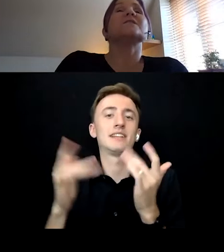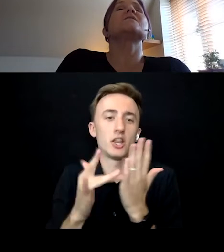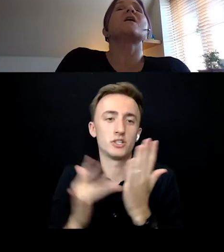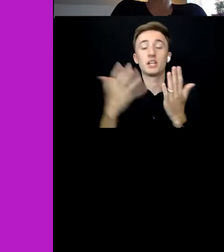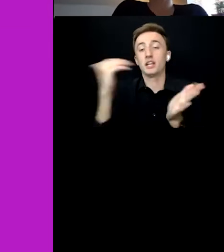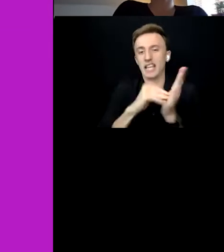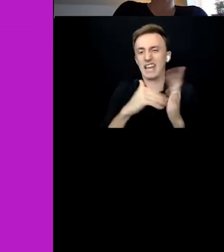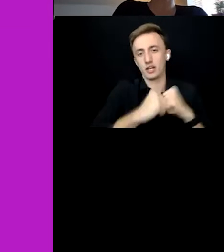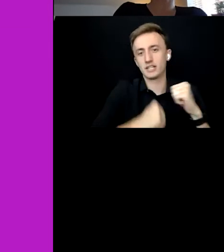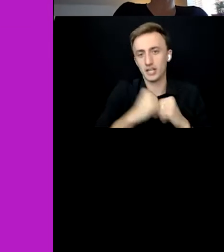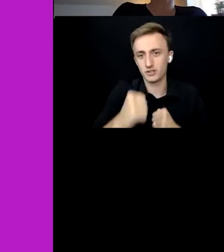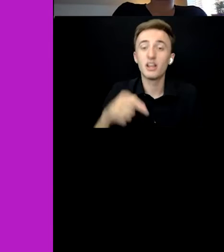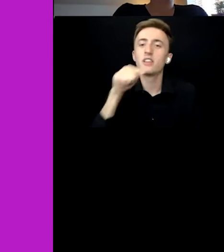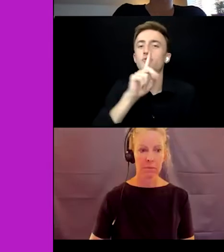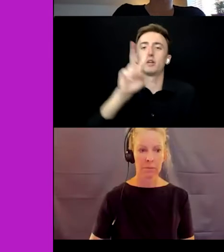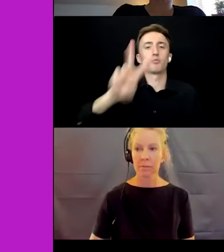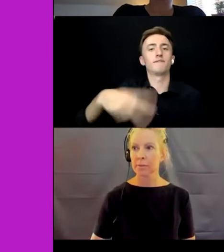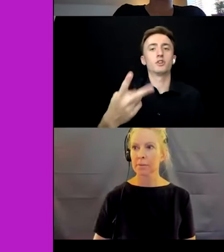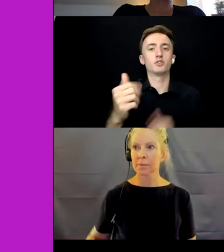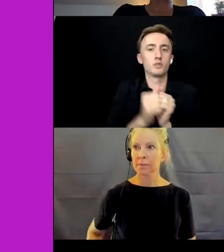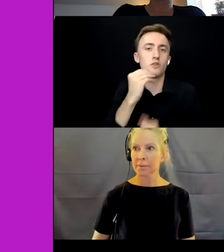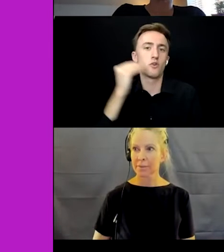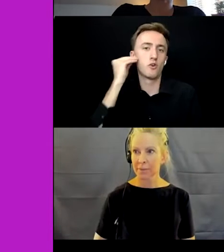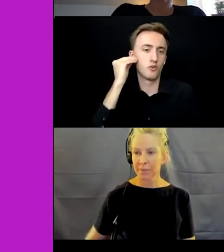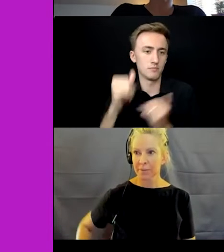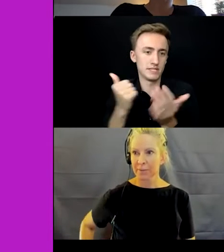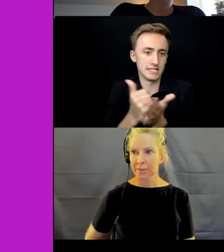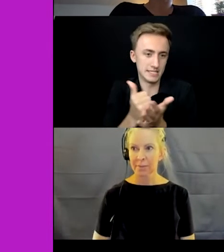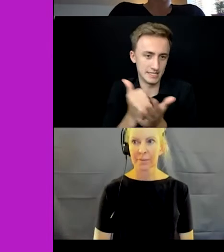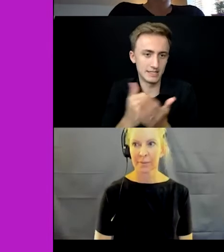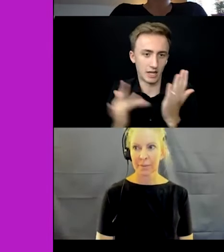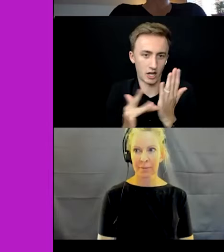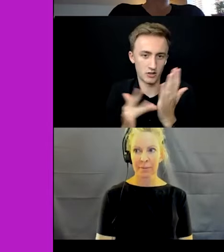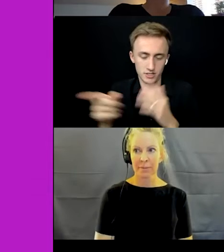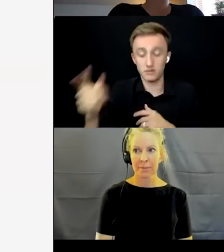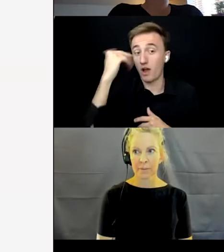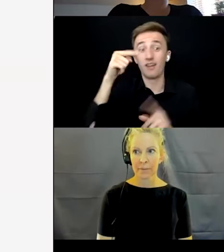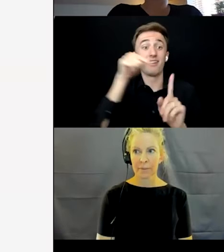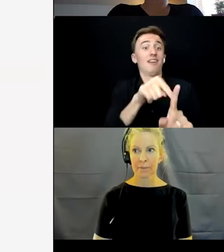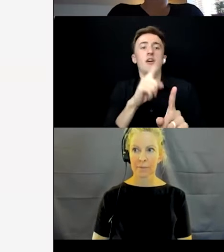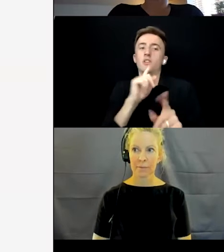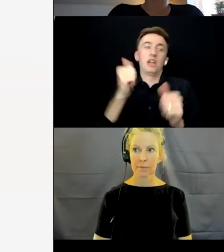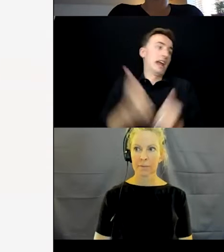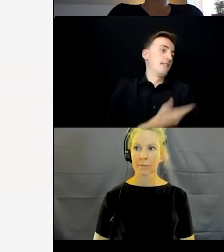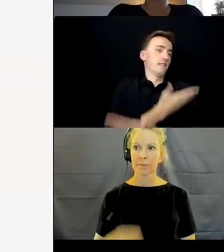and this is kind of the reverse of the home technology, because everything is done on the